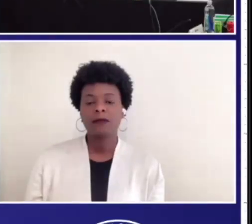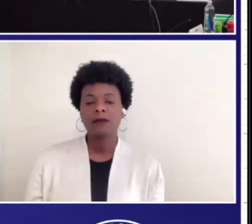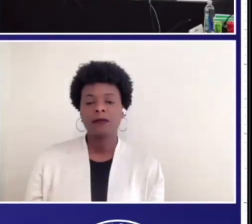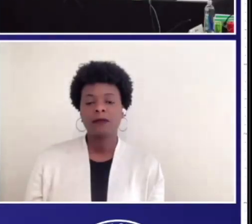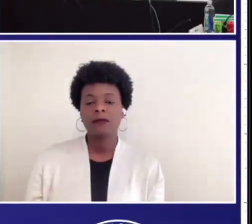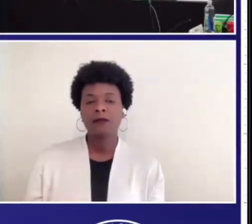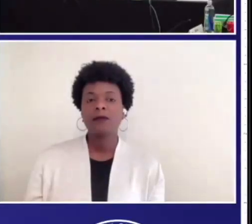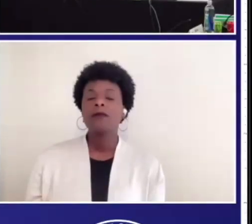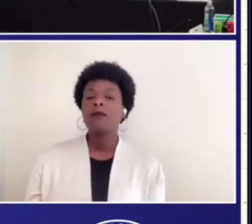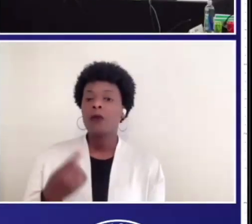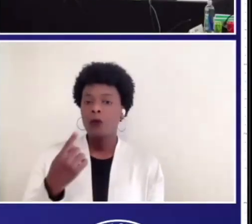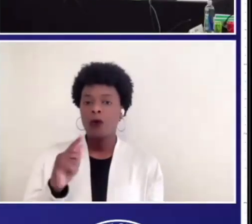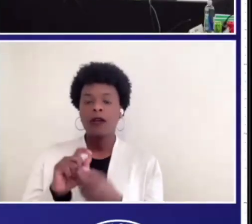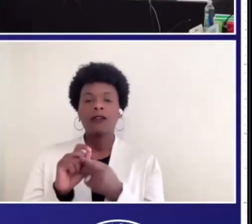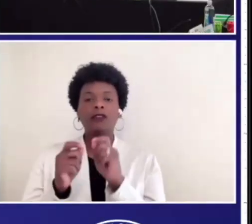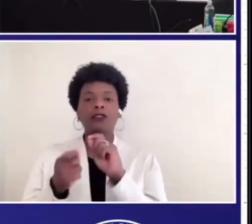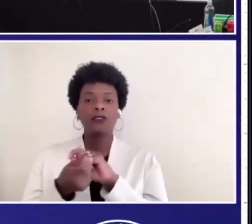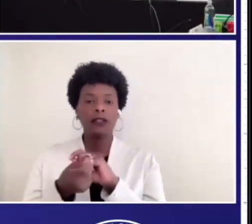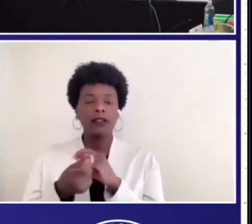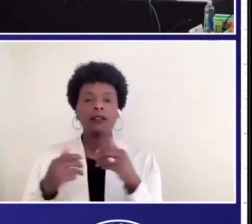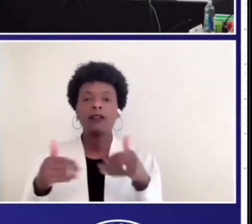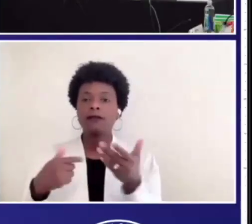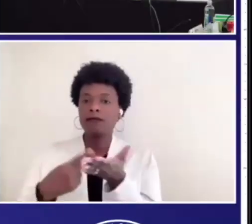There is one change at this point that we've not covered in 219.